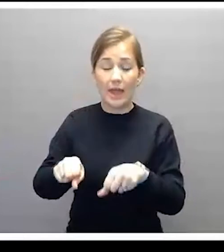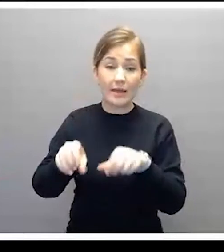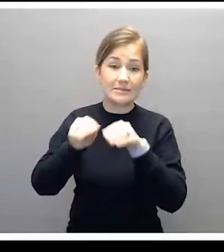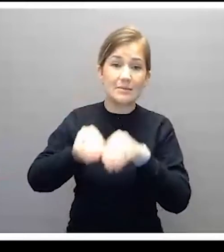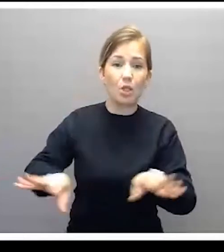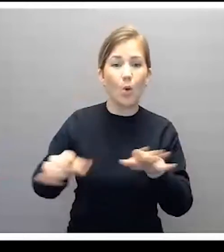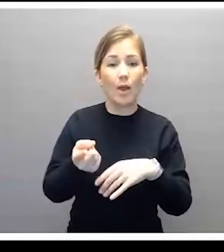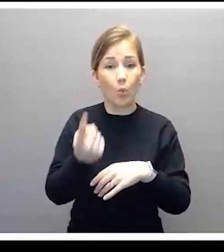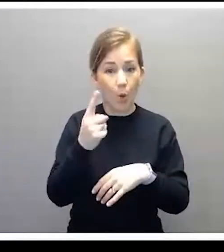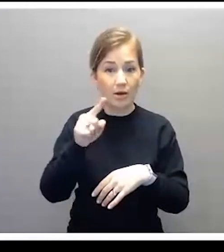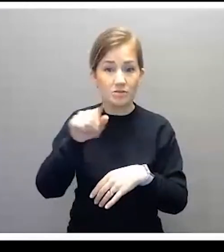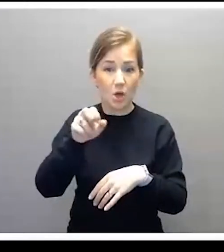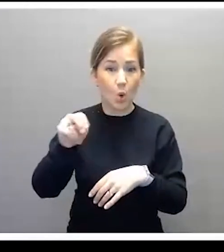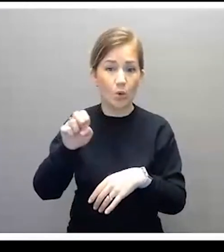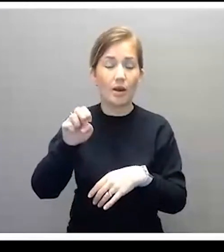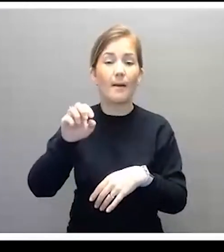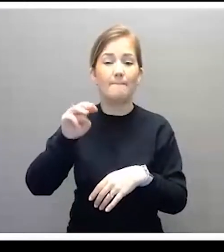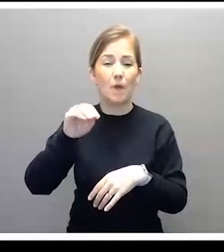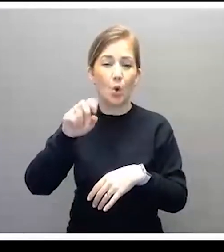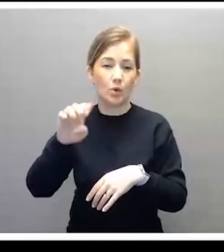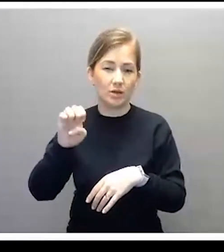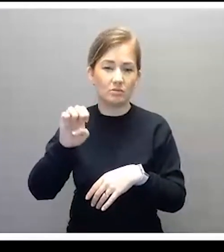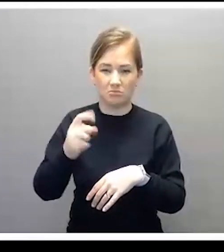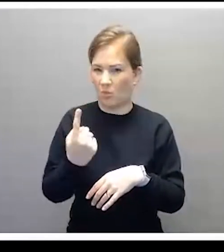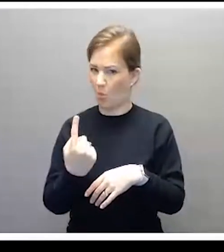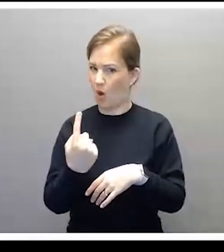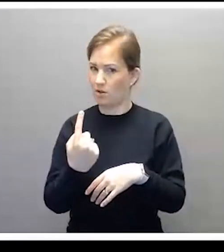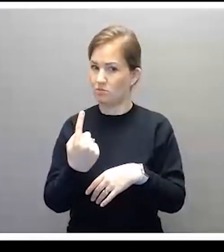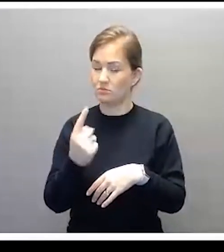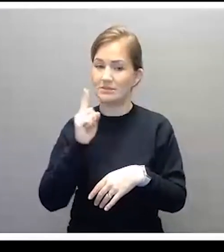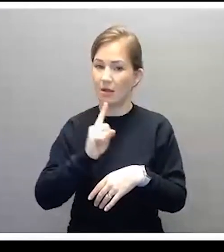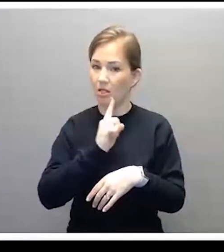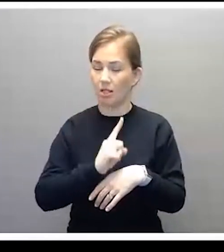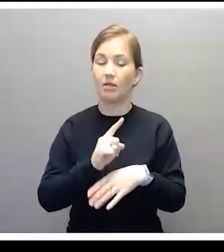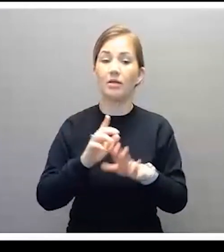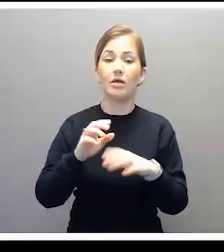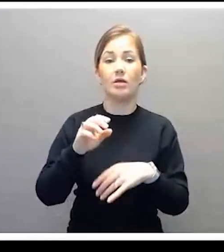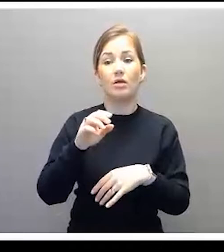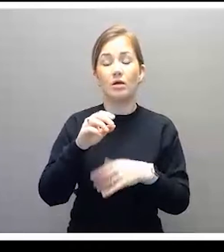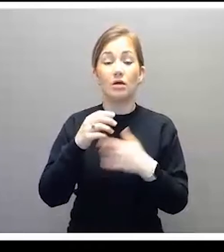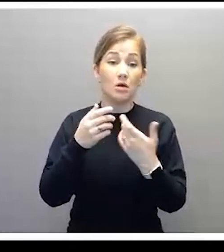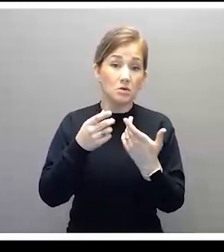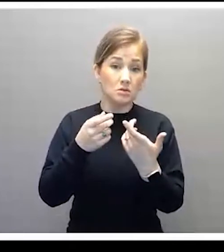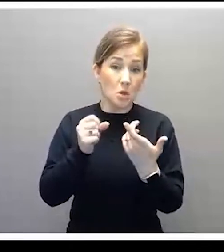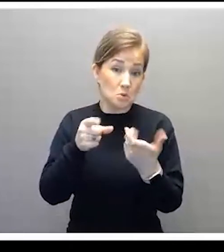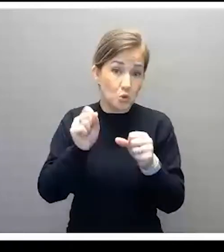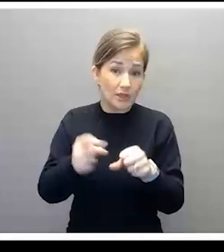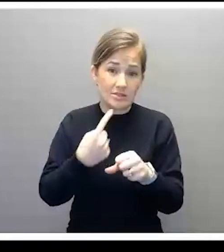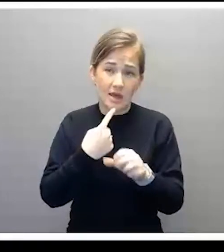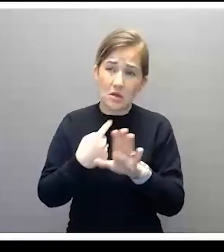Or you can deploy it in one zone mode, which is single AZ availability, but in a single zone. And so then you can say like,